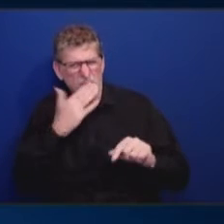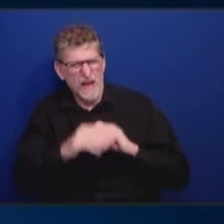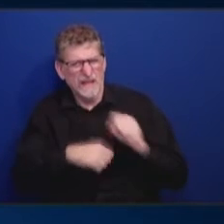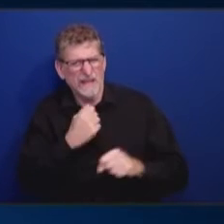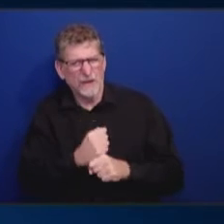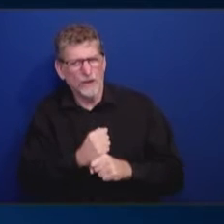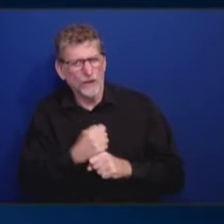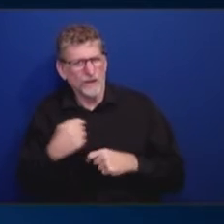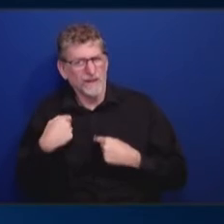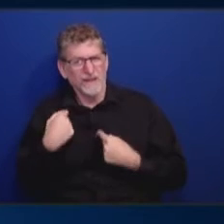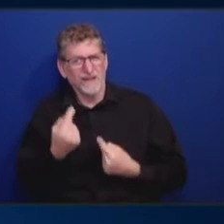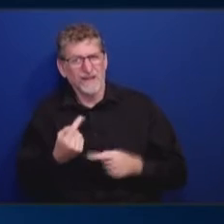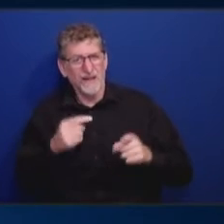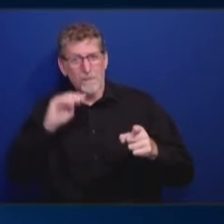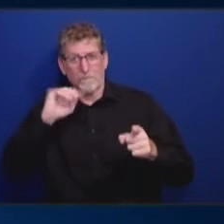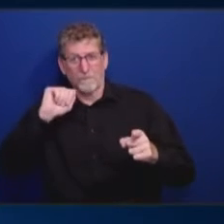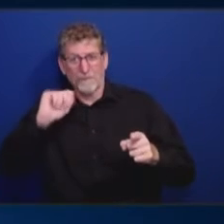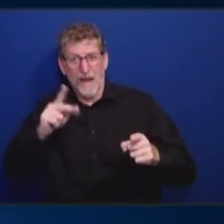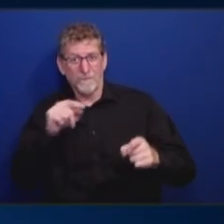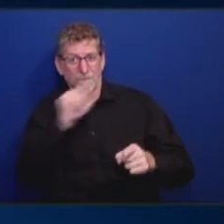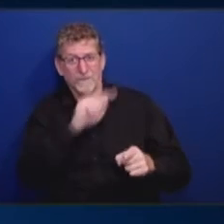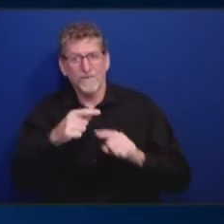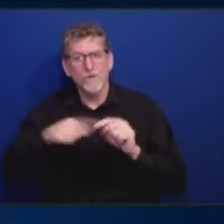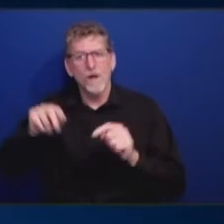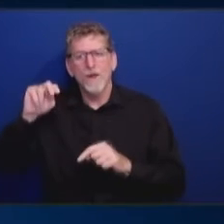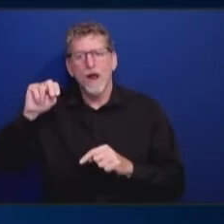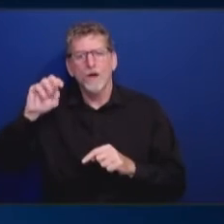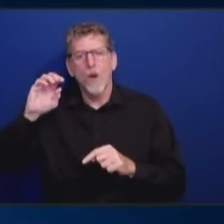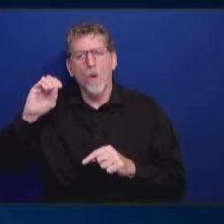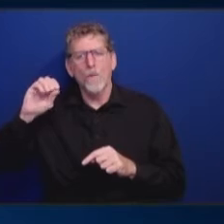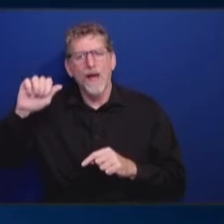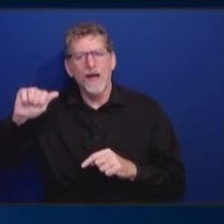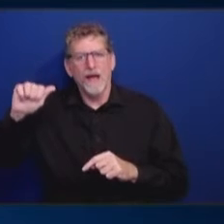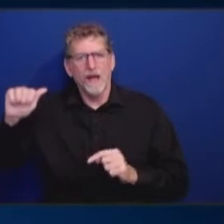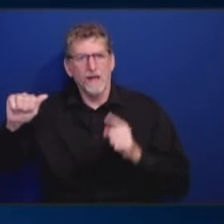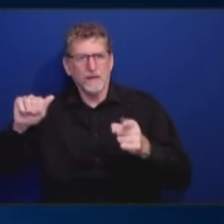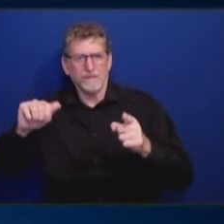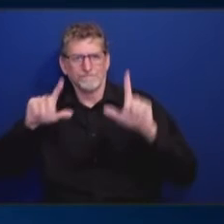showing the distribution of climate -- of weather related disasters.